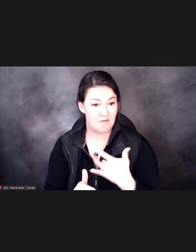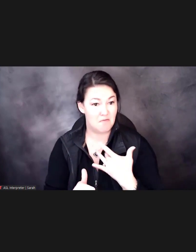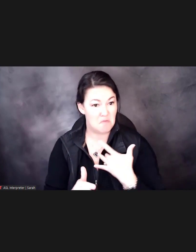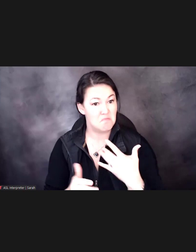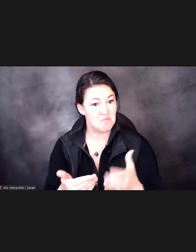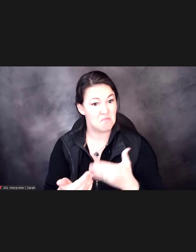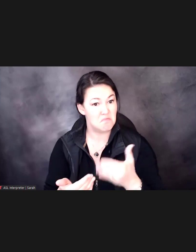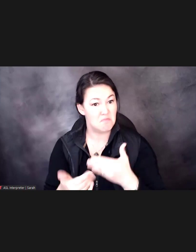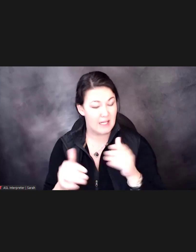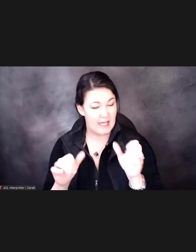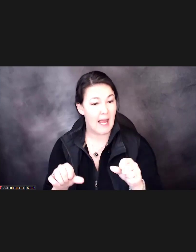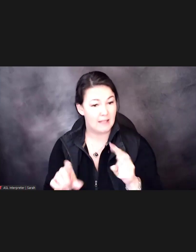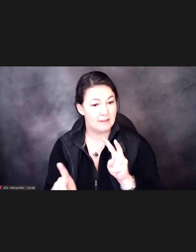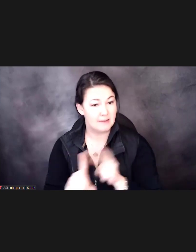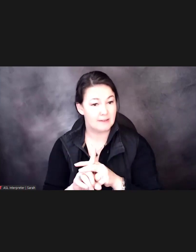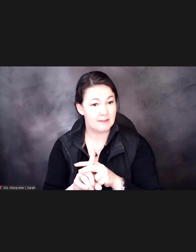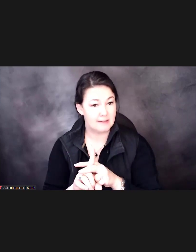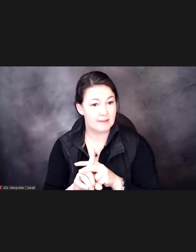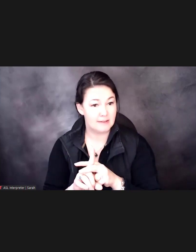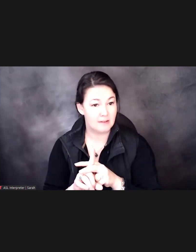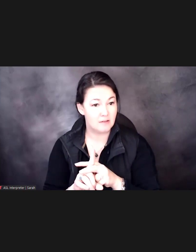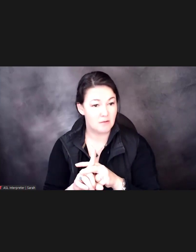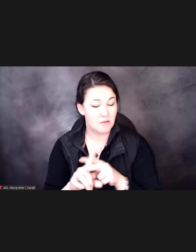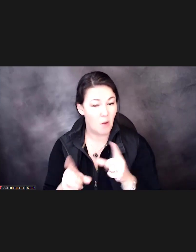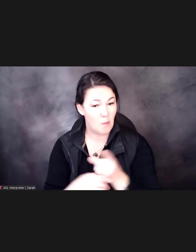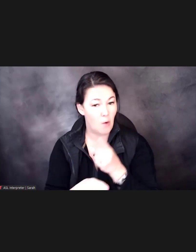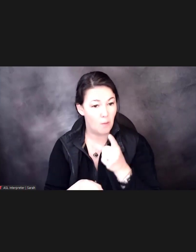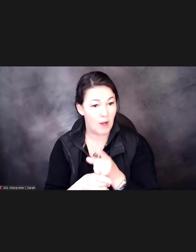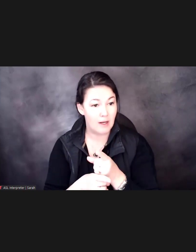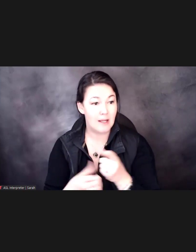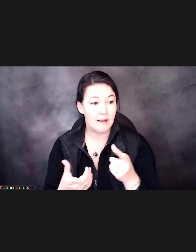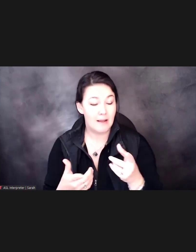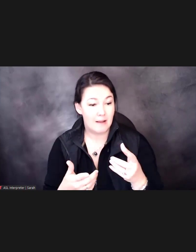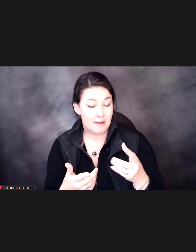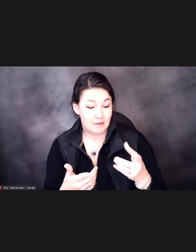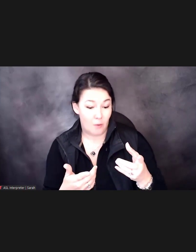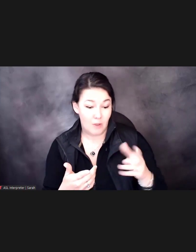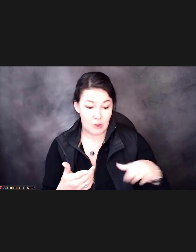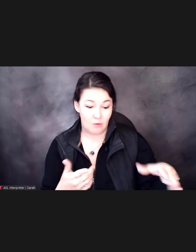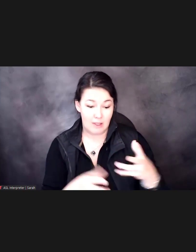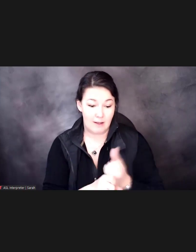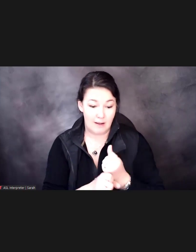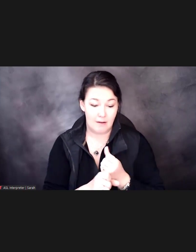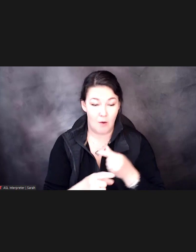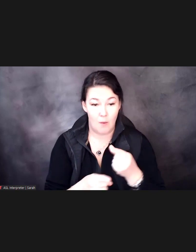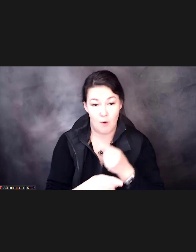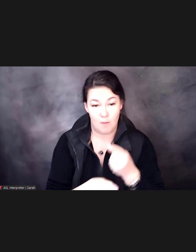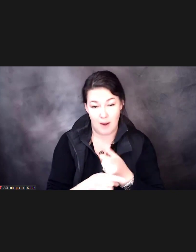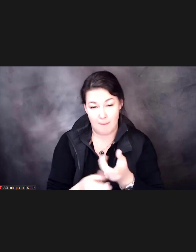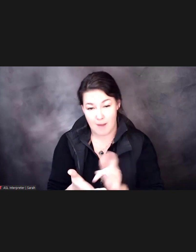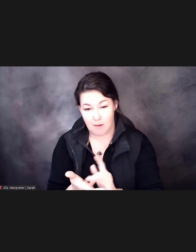feasible to implement. It helps children get the medical and audiological attention they